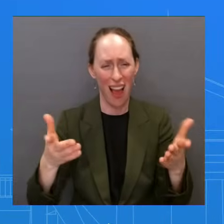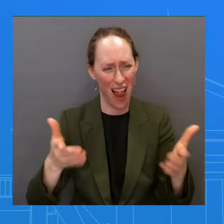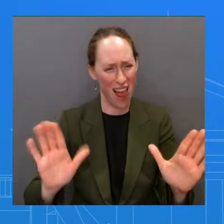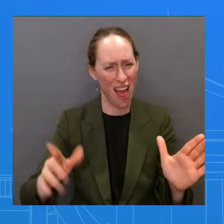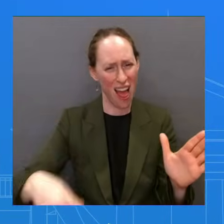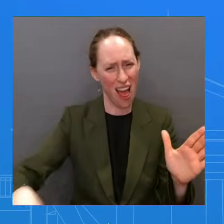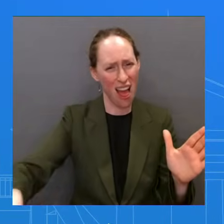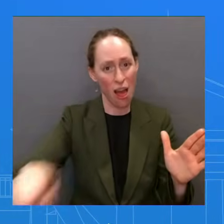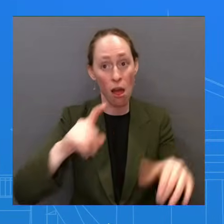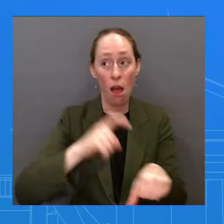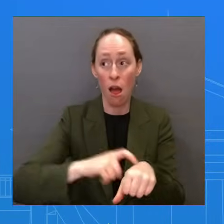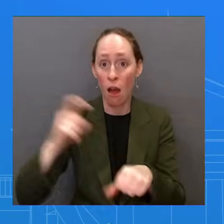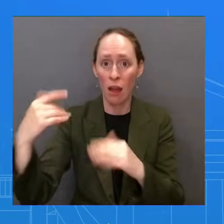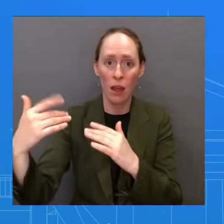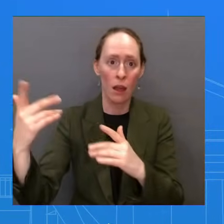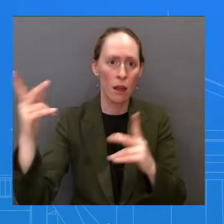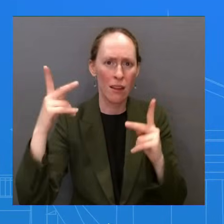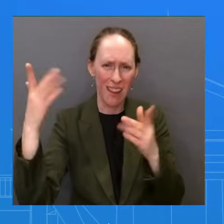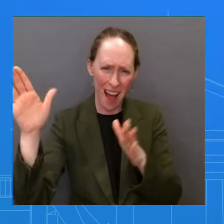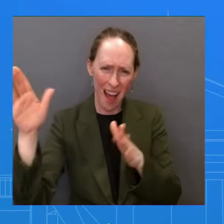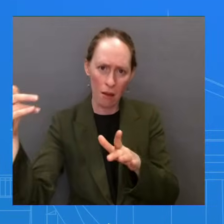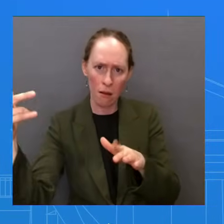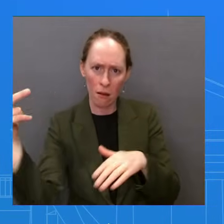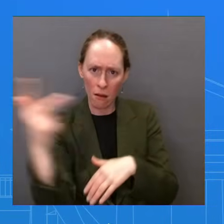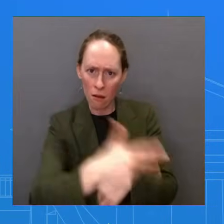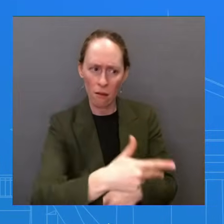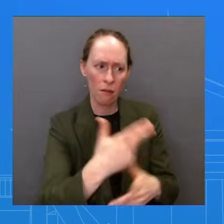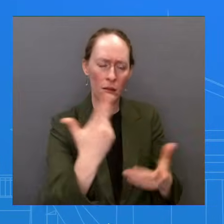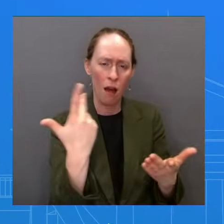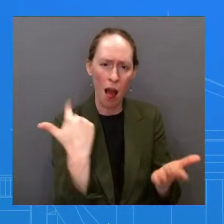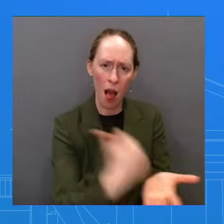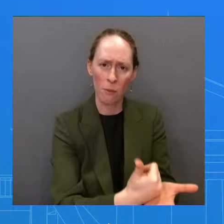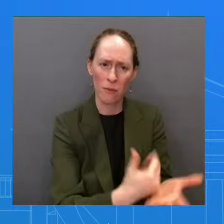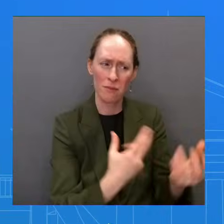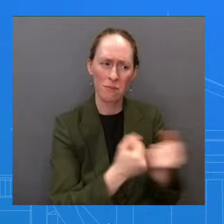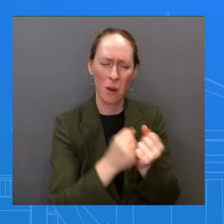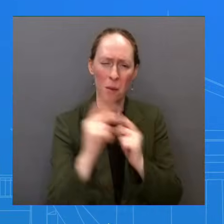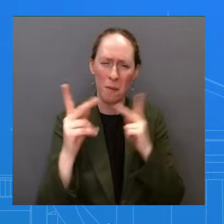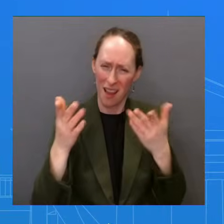for Sudanese medical workers to access hospitals and receive vital medical supplies,